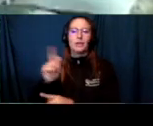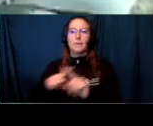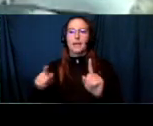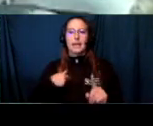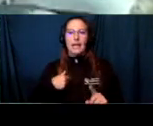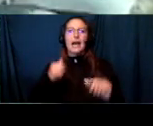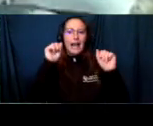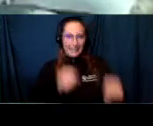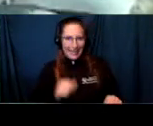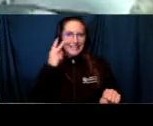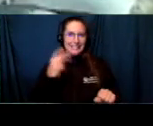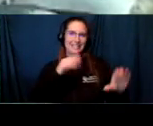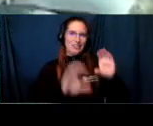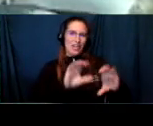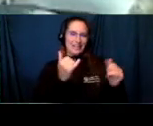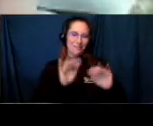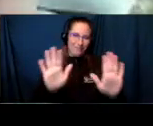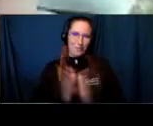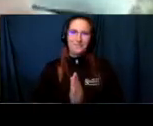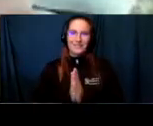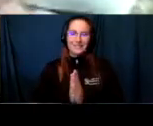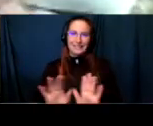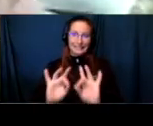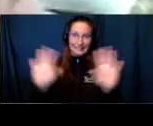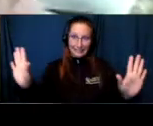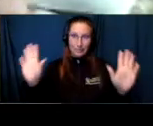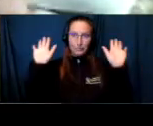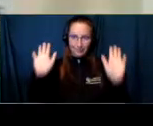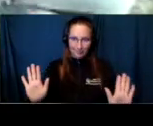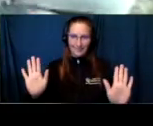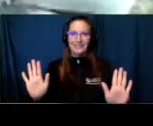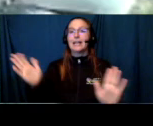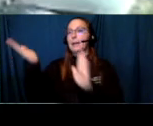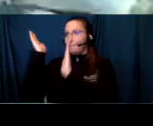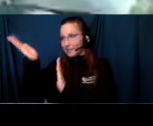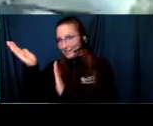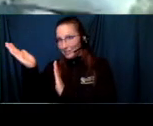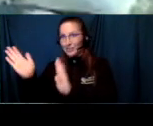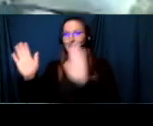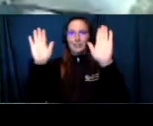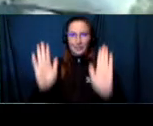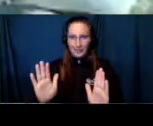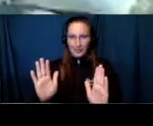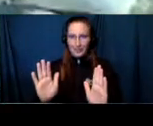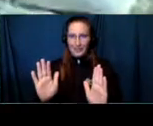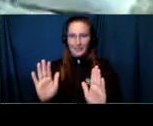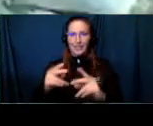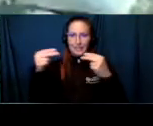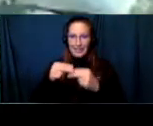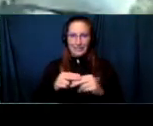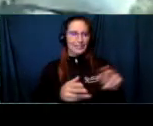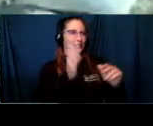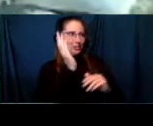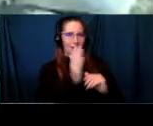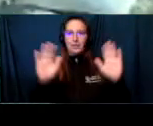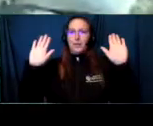So I've got my presentation screen, the slides and then the chat up. So okay,